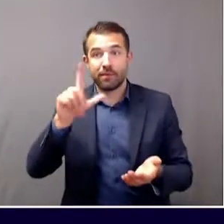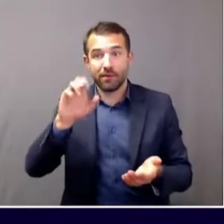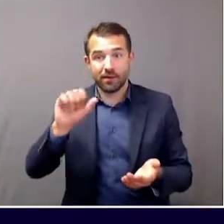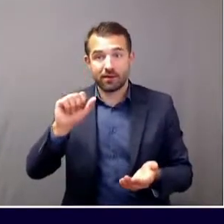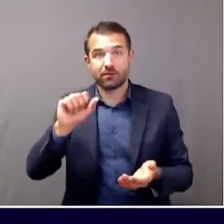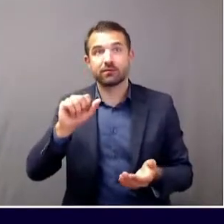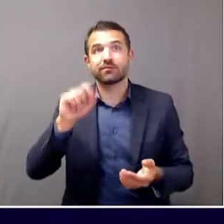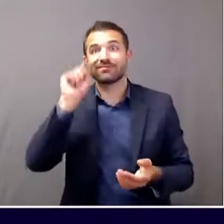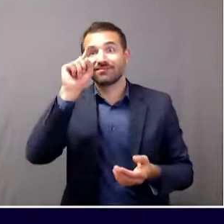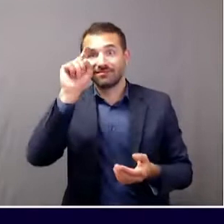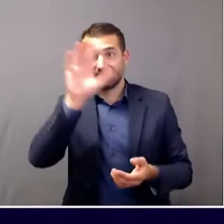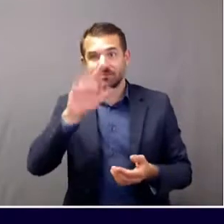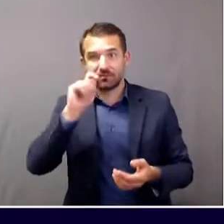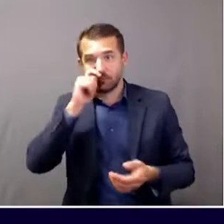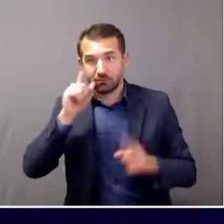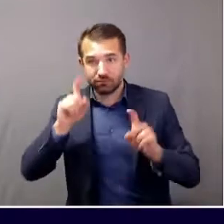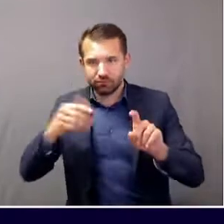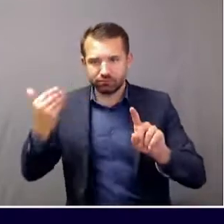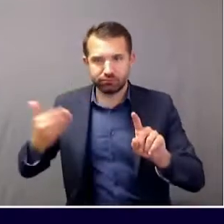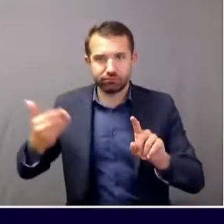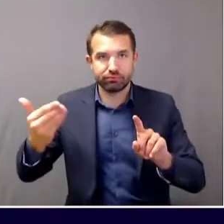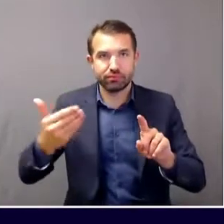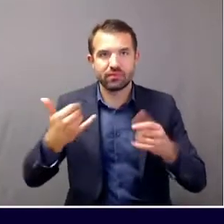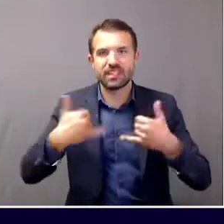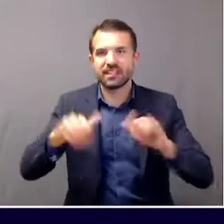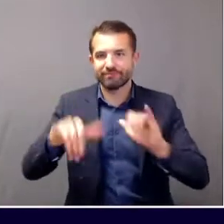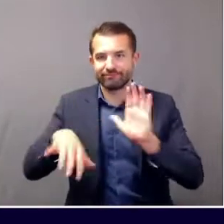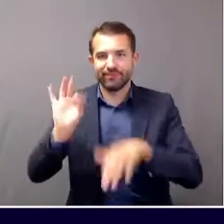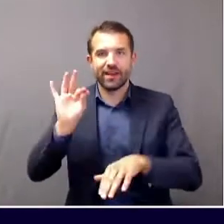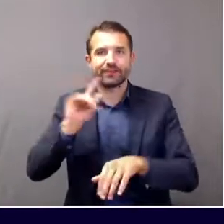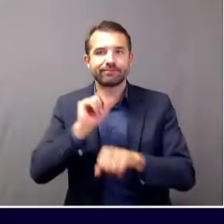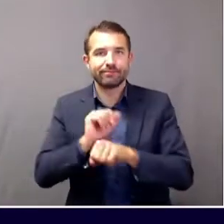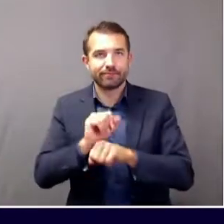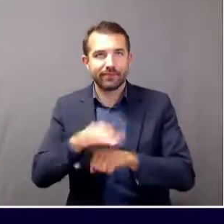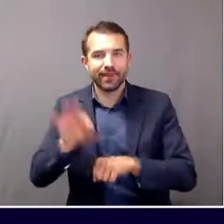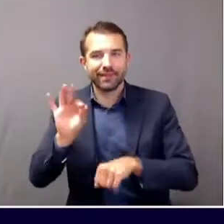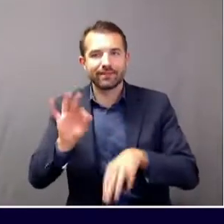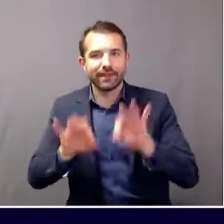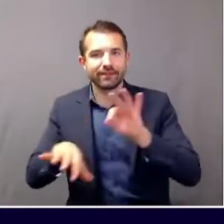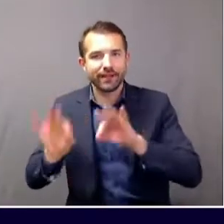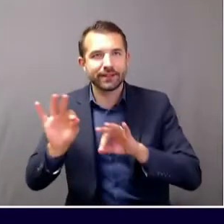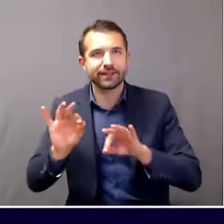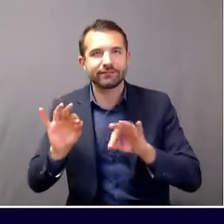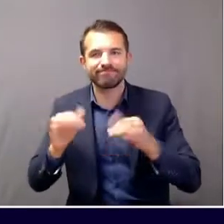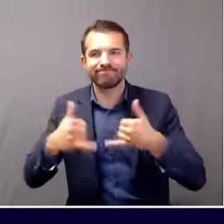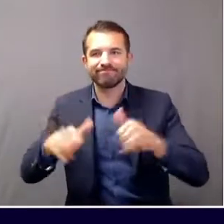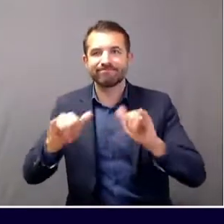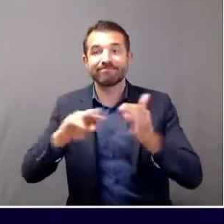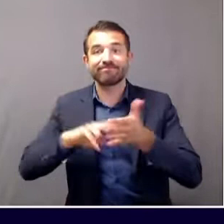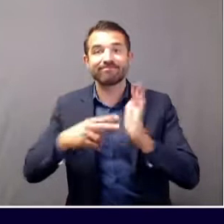so they're they're they're they're status is still open but